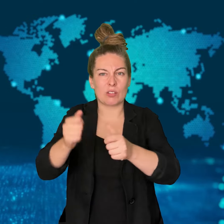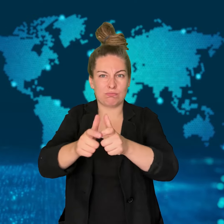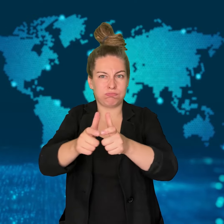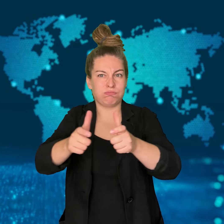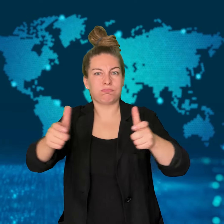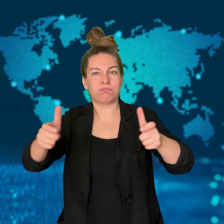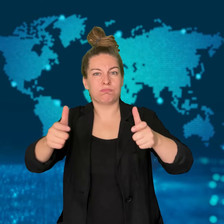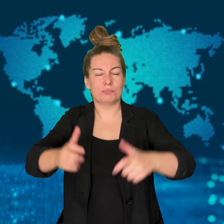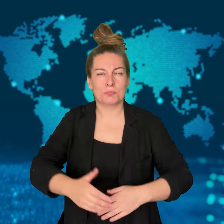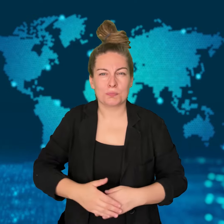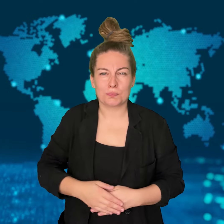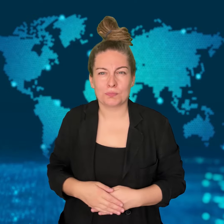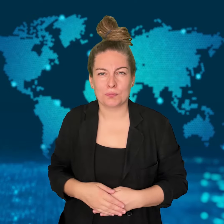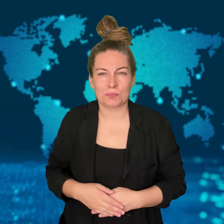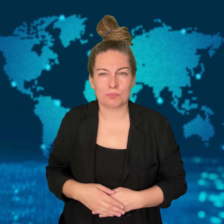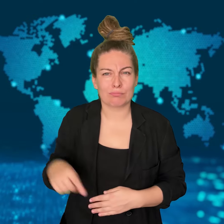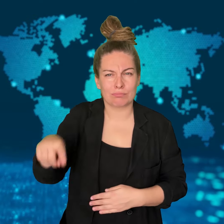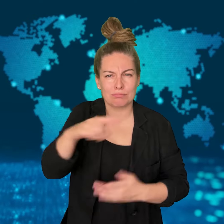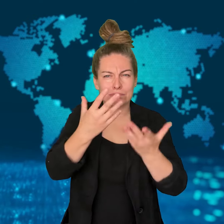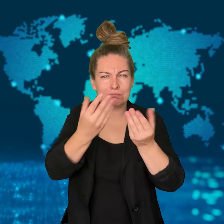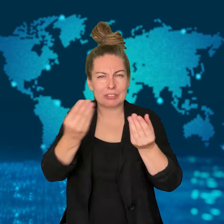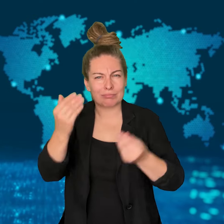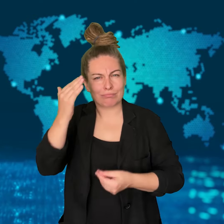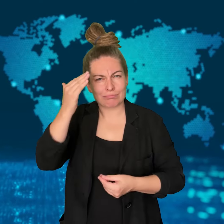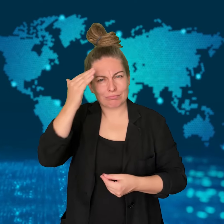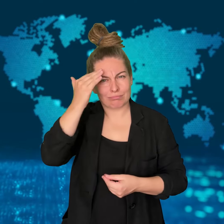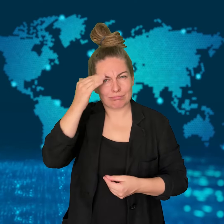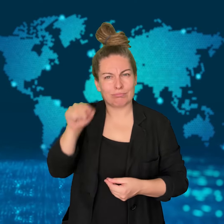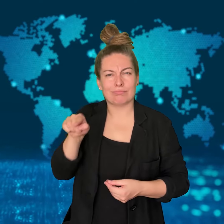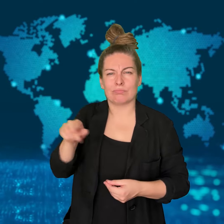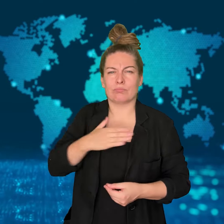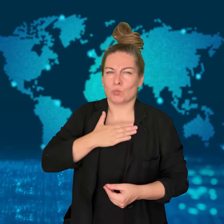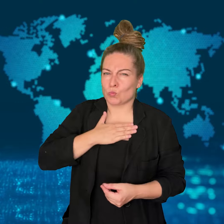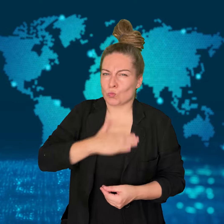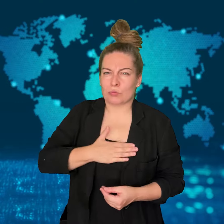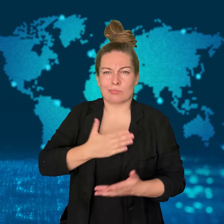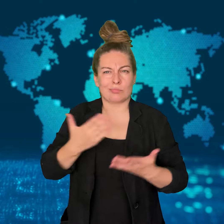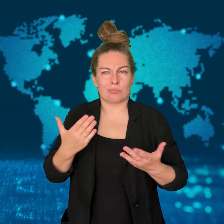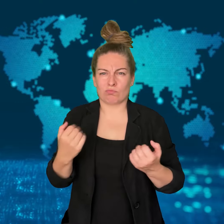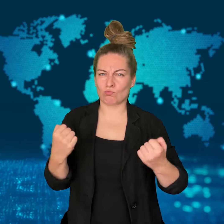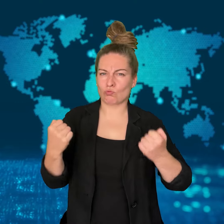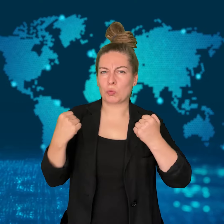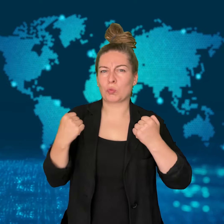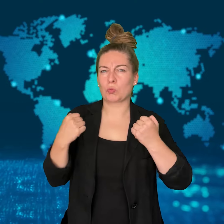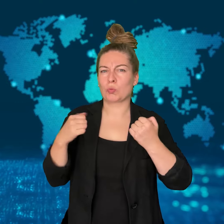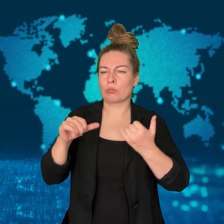Many know he has desired the country to increase its nuclear capabilities,